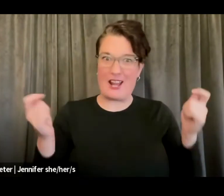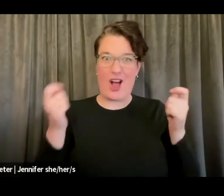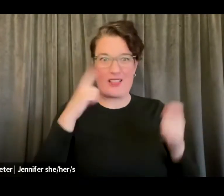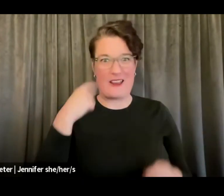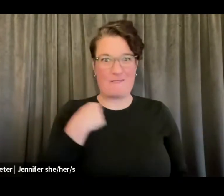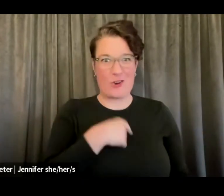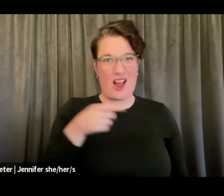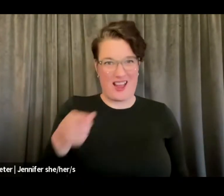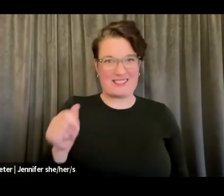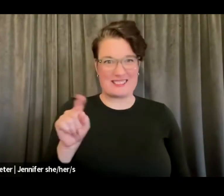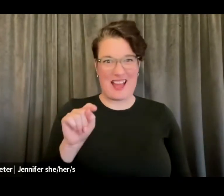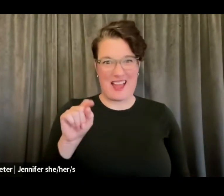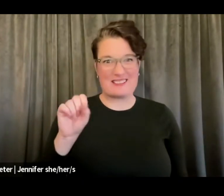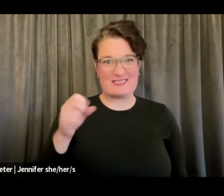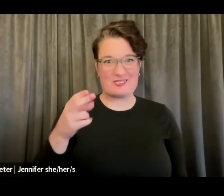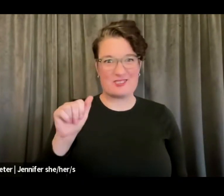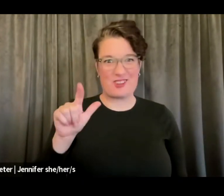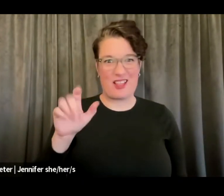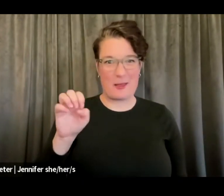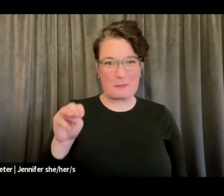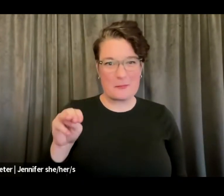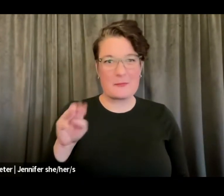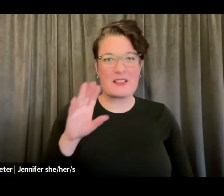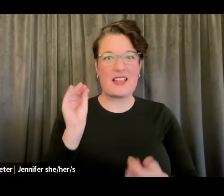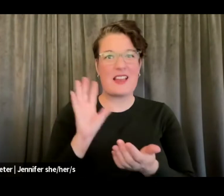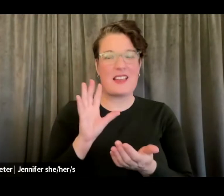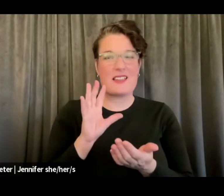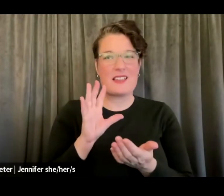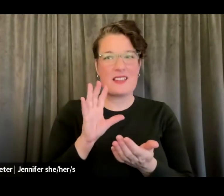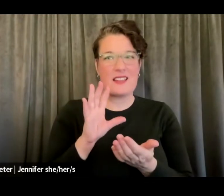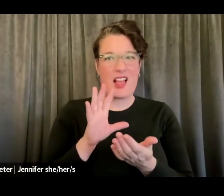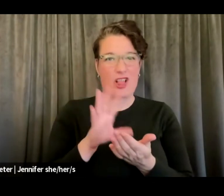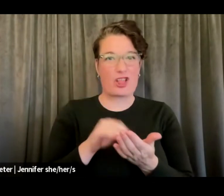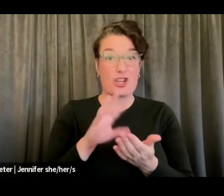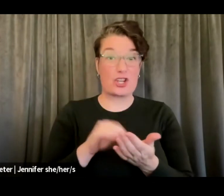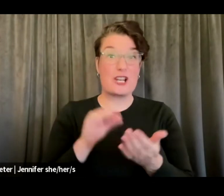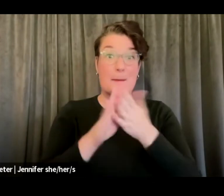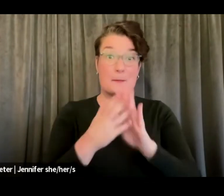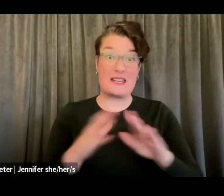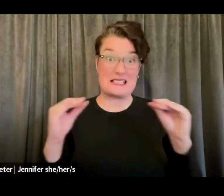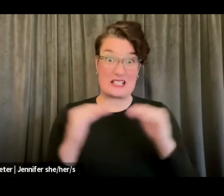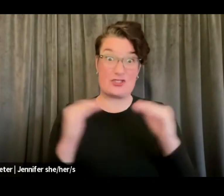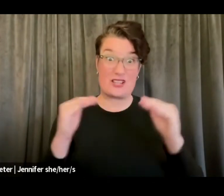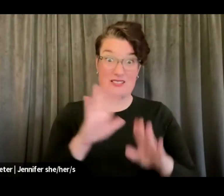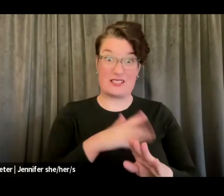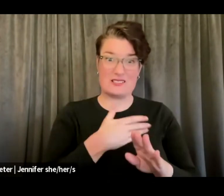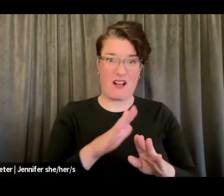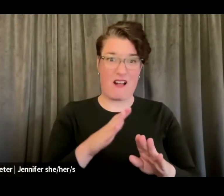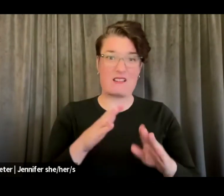at Sholem and learning like peace and justice songs were side by side,